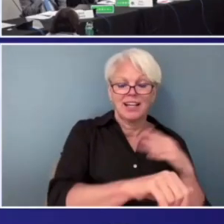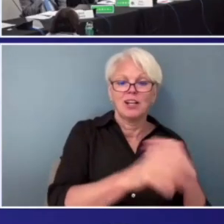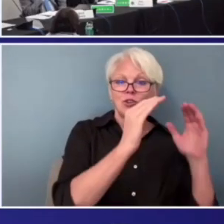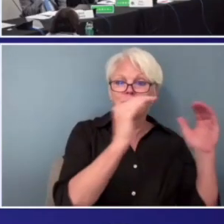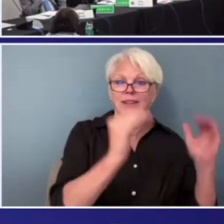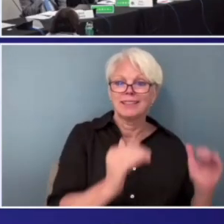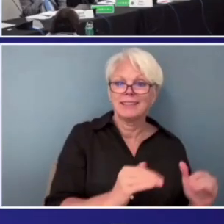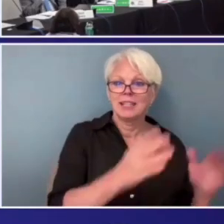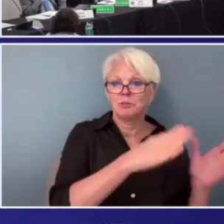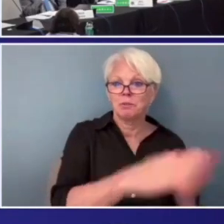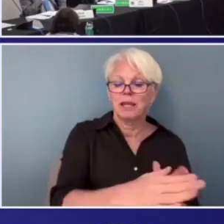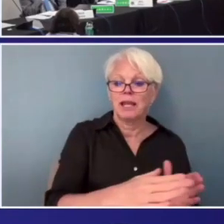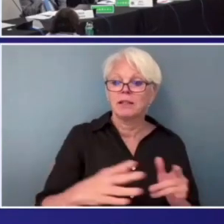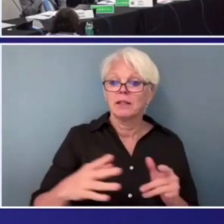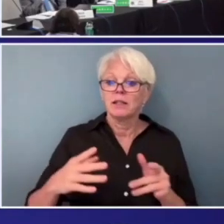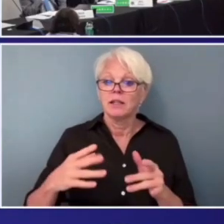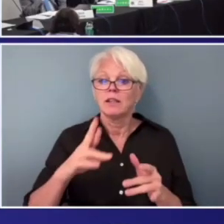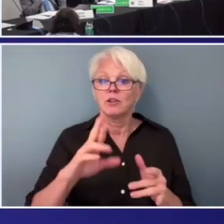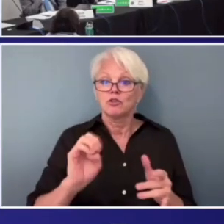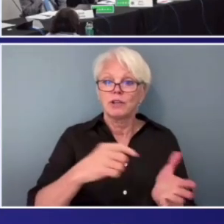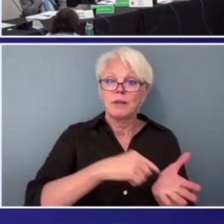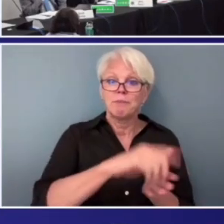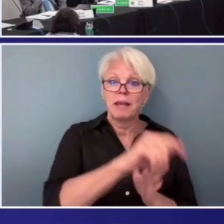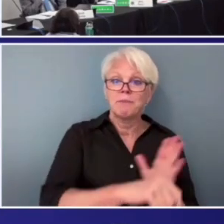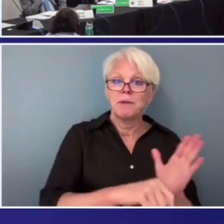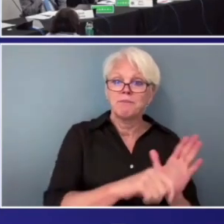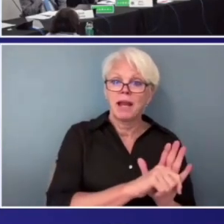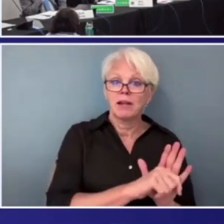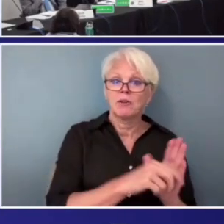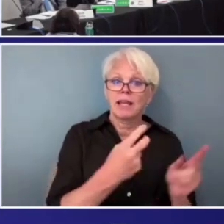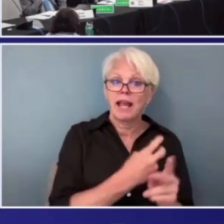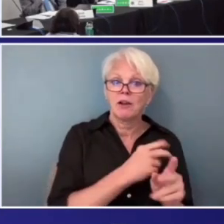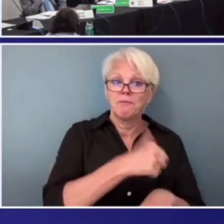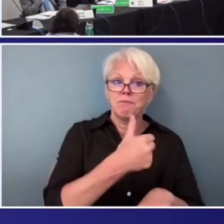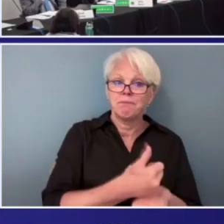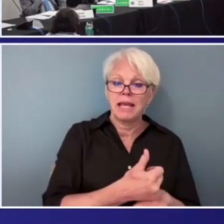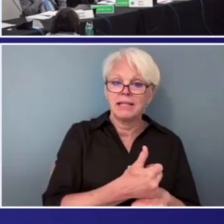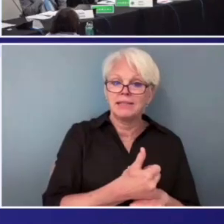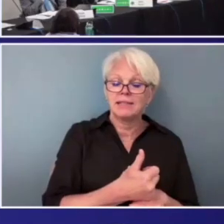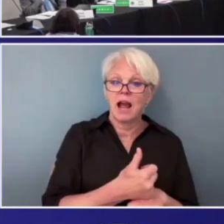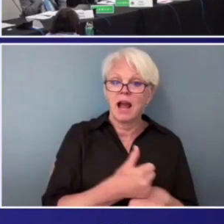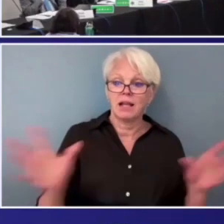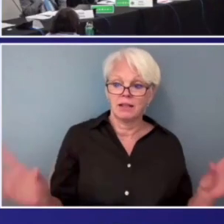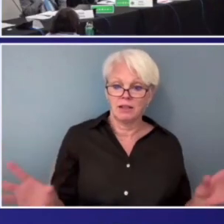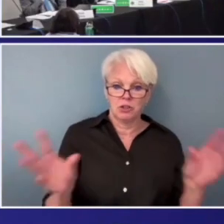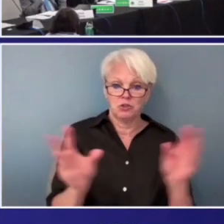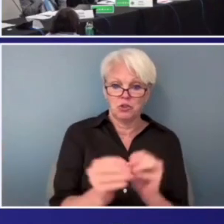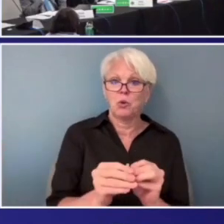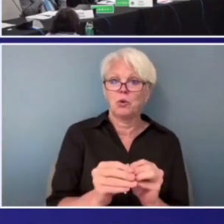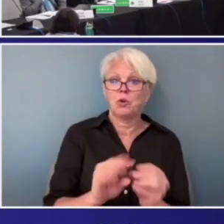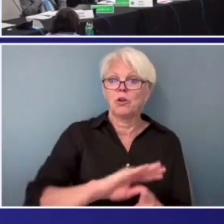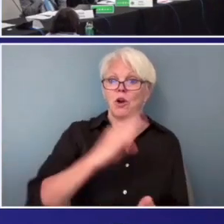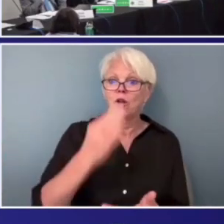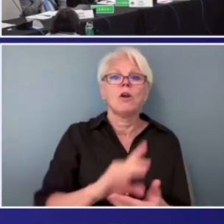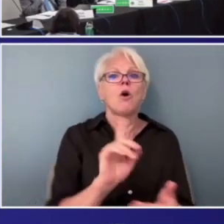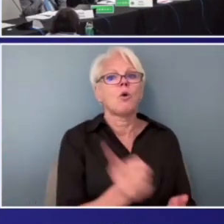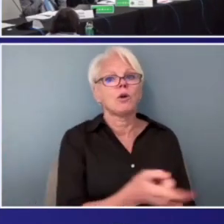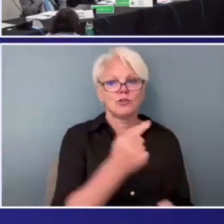repayment period calculated based on the borrower's total loans or just on their Parent PLUS Loans outstanding?